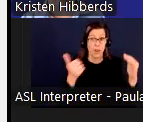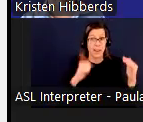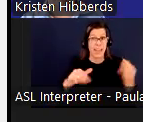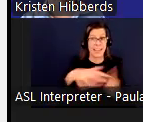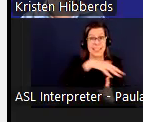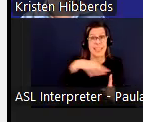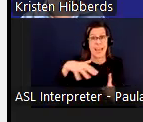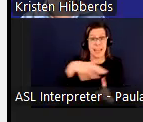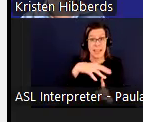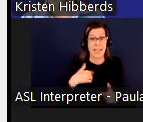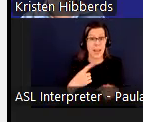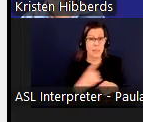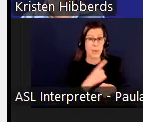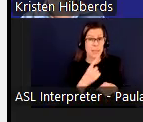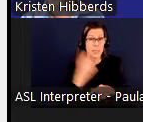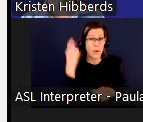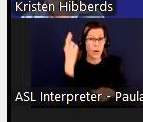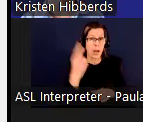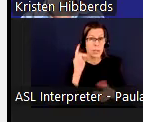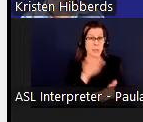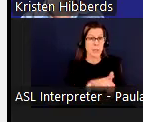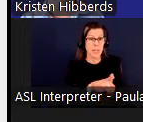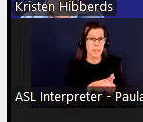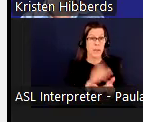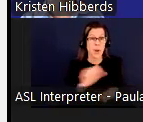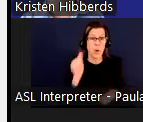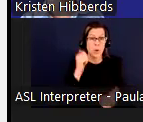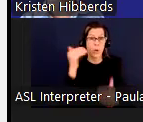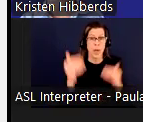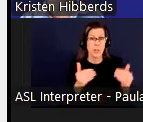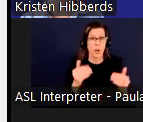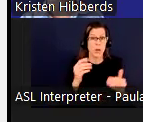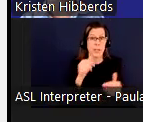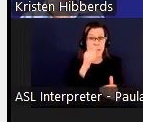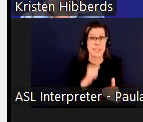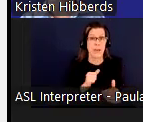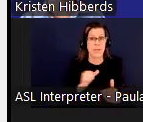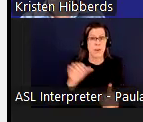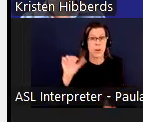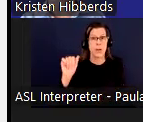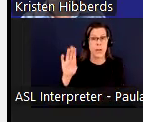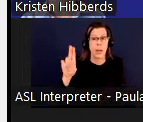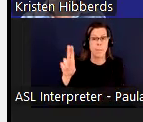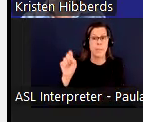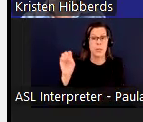cause to believe the older adult has suffered abuse. Yes, that's in the first sentence and I think